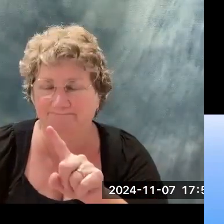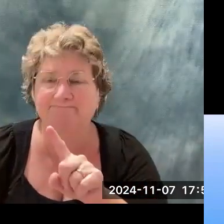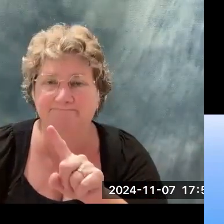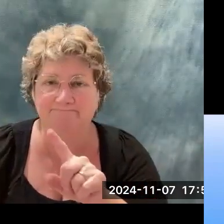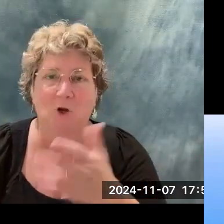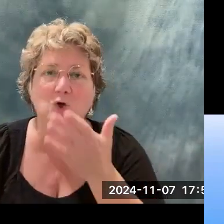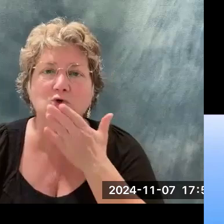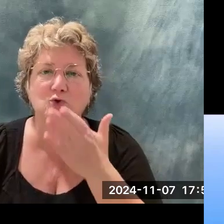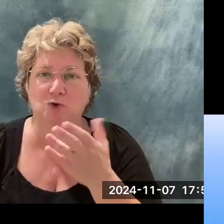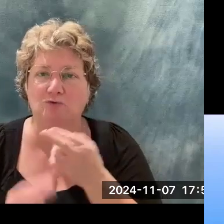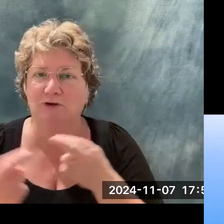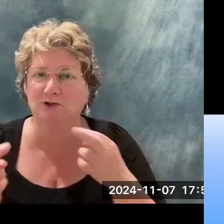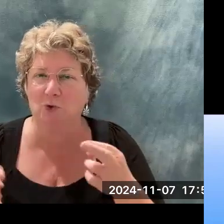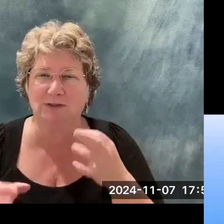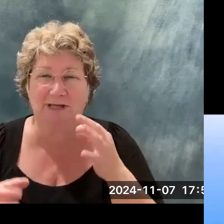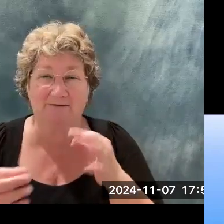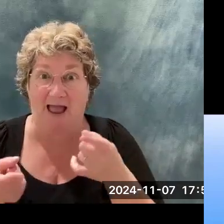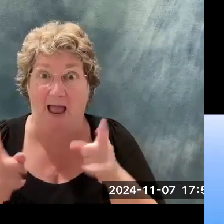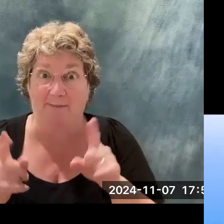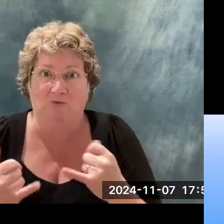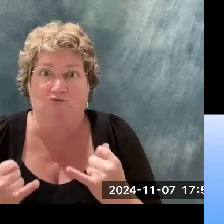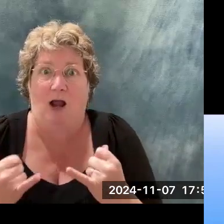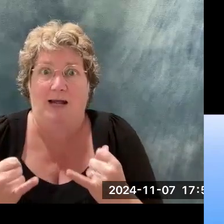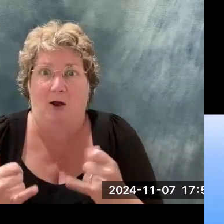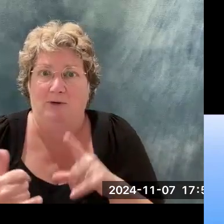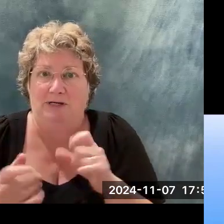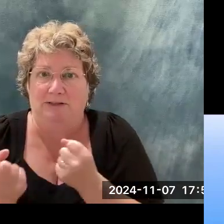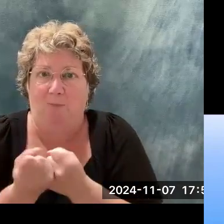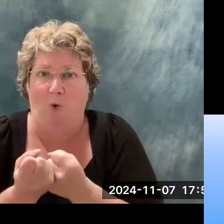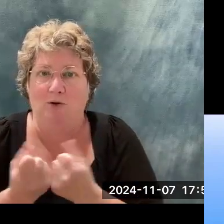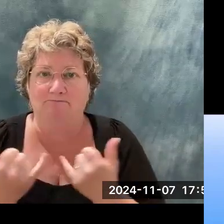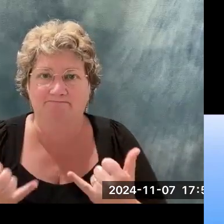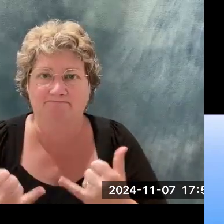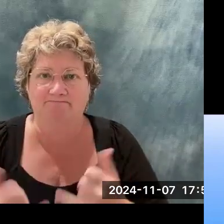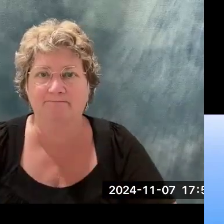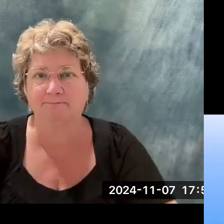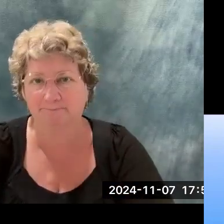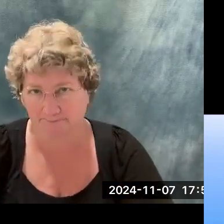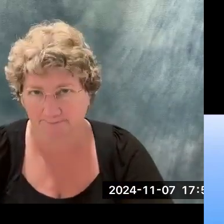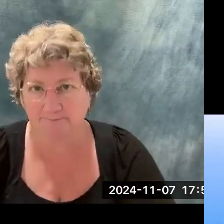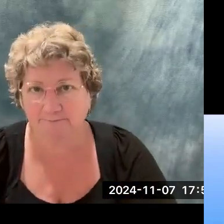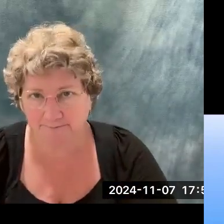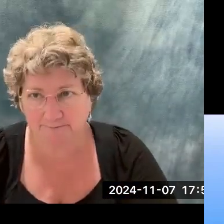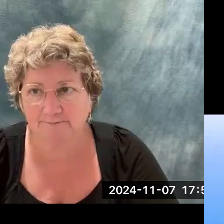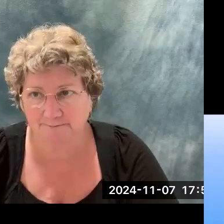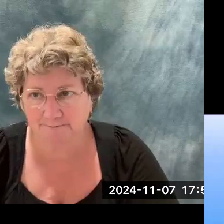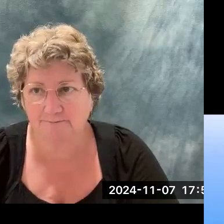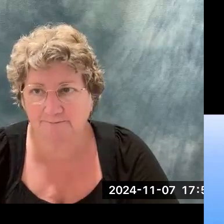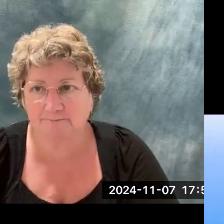that moment where you need some support in that moment. And the same is true for adults. It